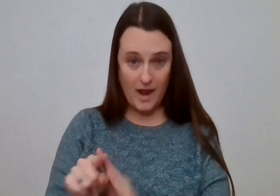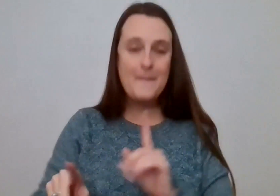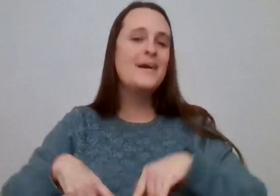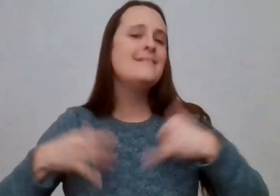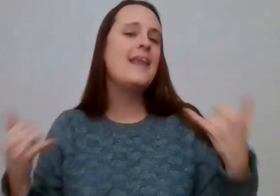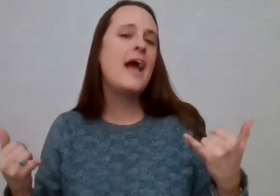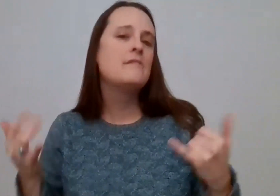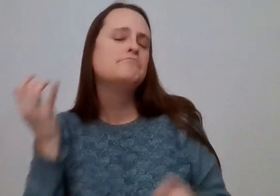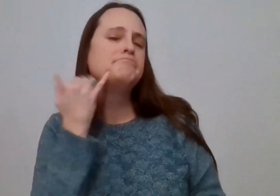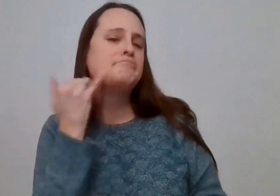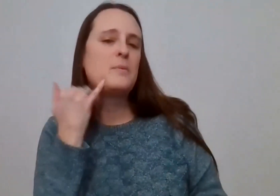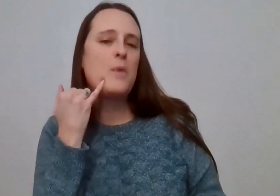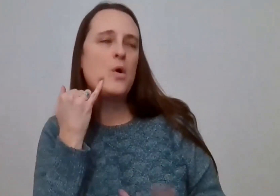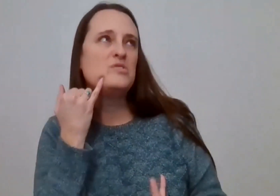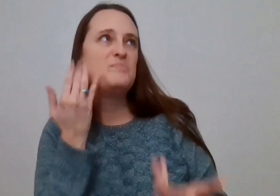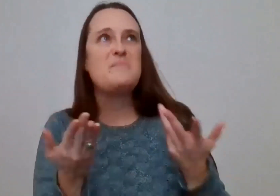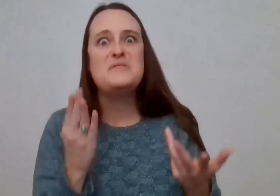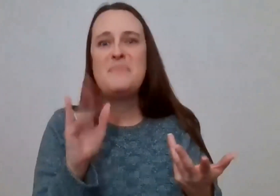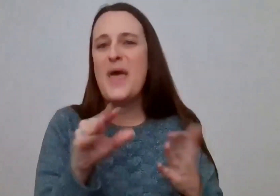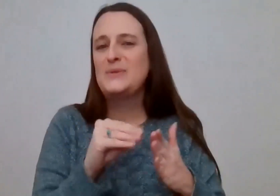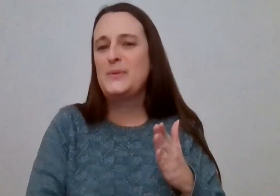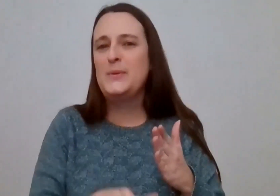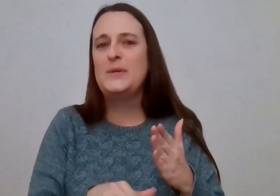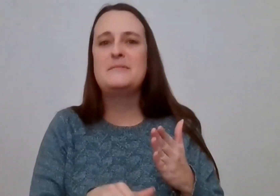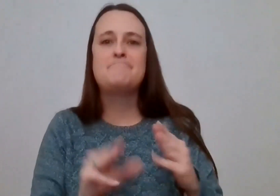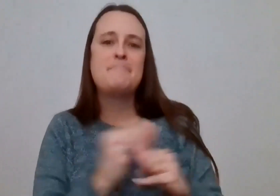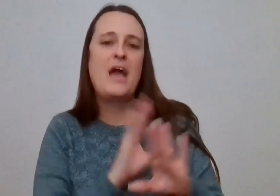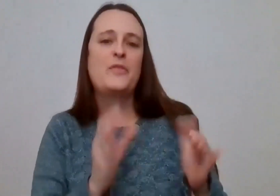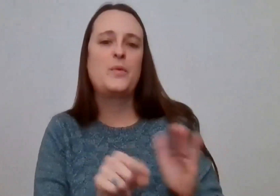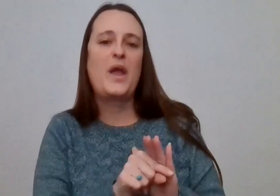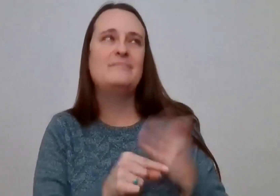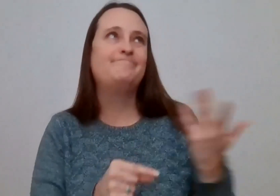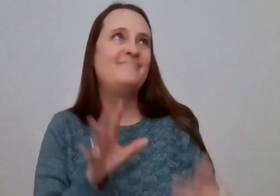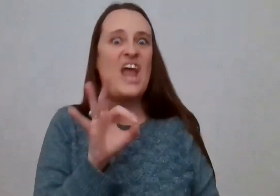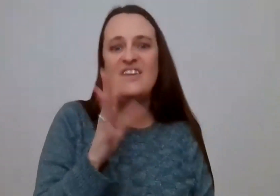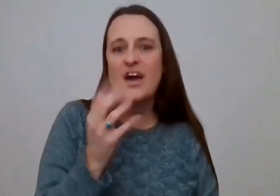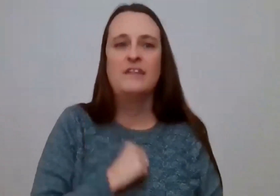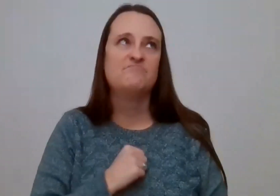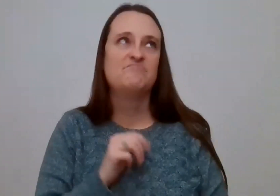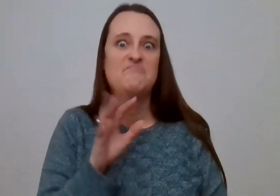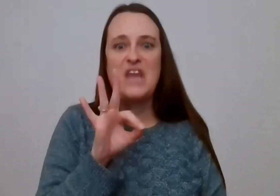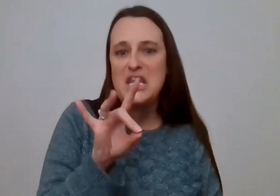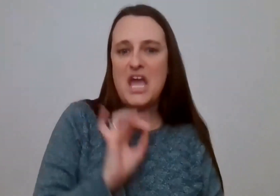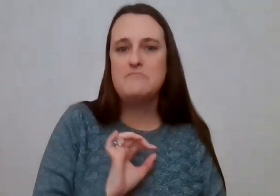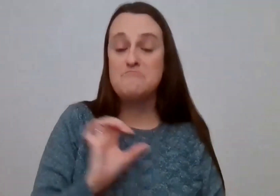student had a 95 or 98 average in algebra 10th grade they could take geometry fault in the fall